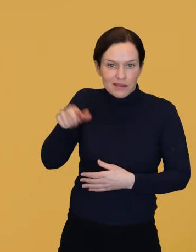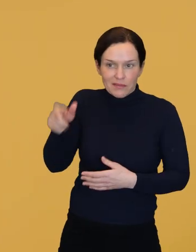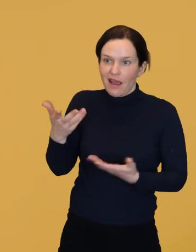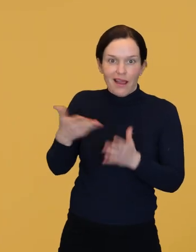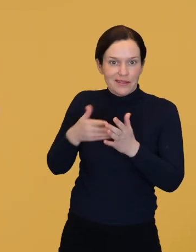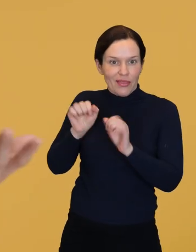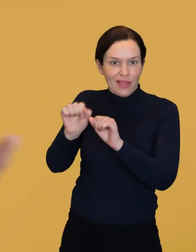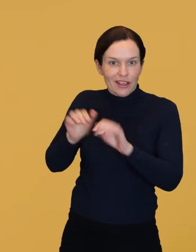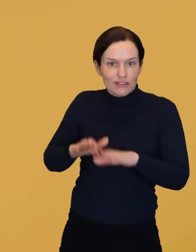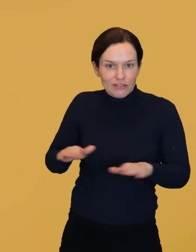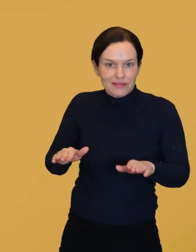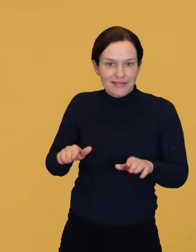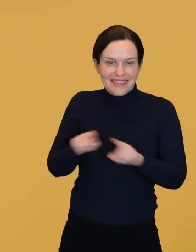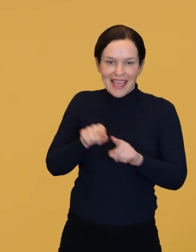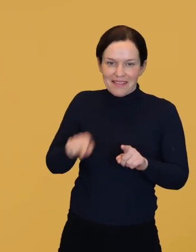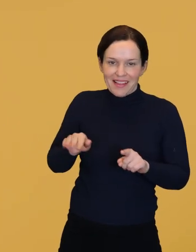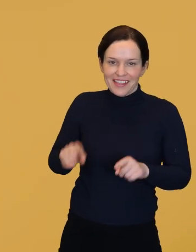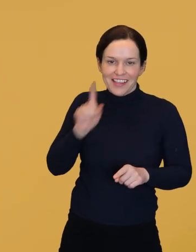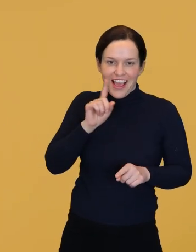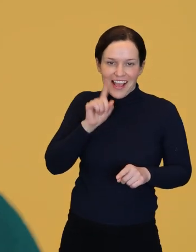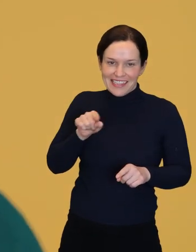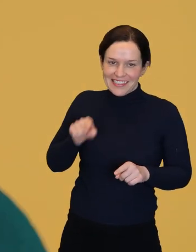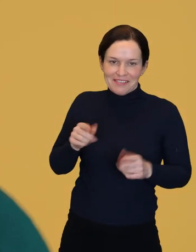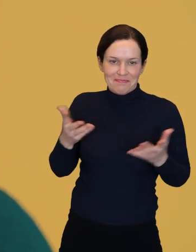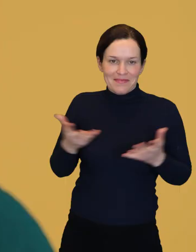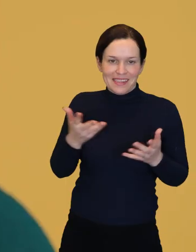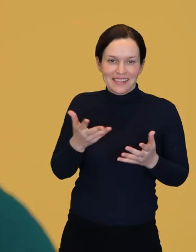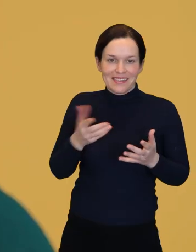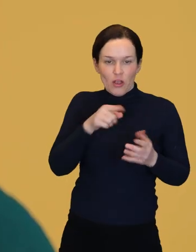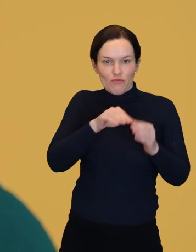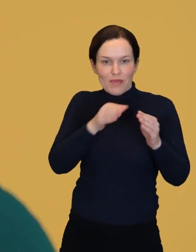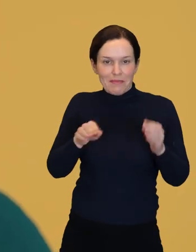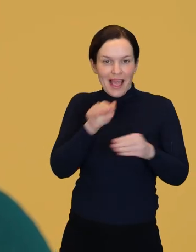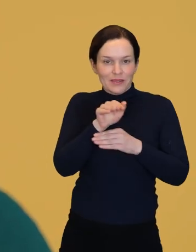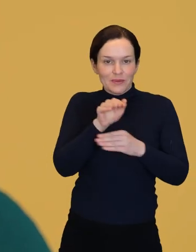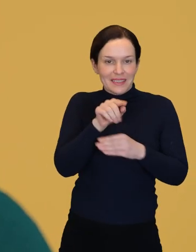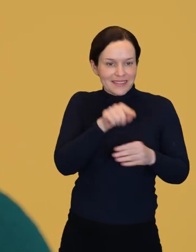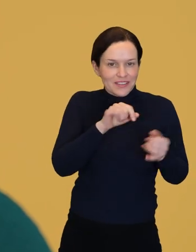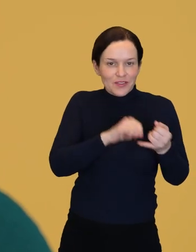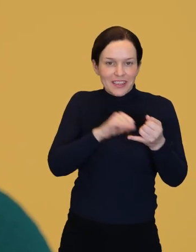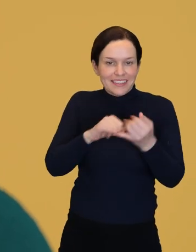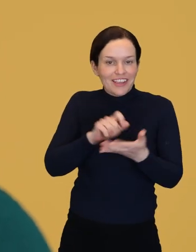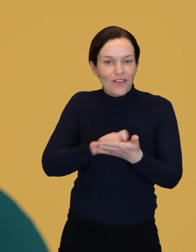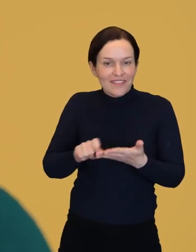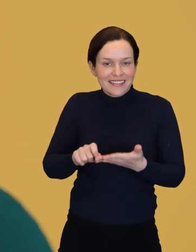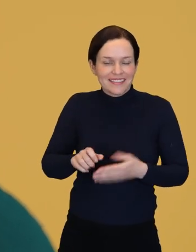And their children, like that little girl who was playing on the the ramp outside the Social Security office.